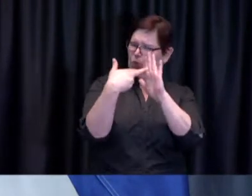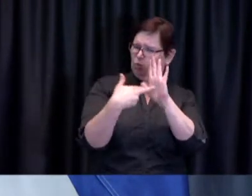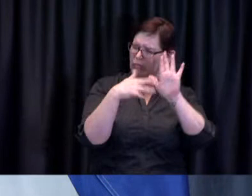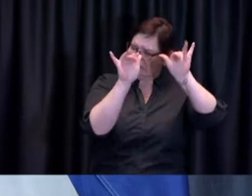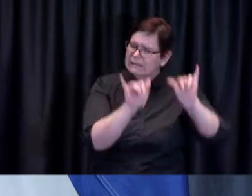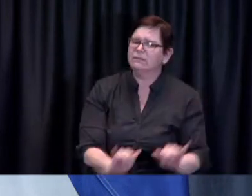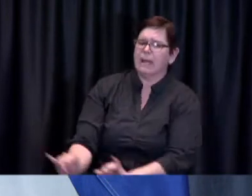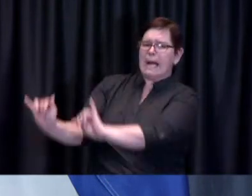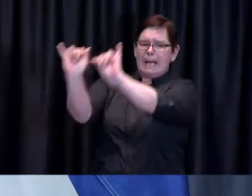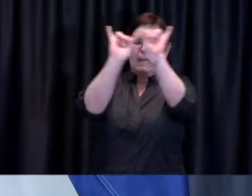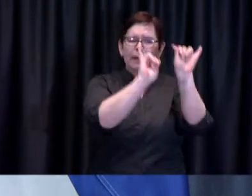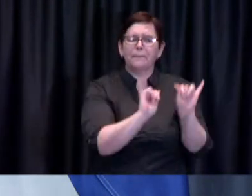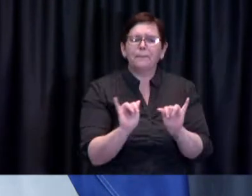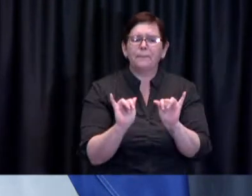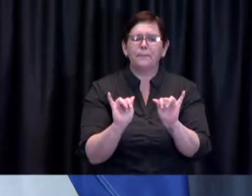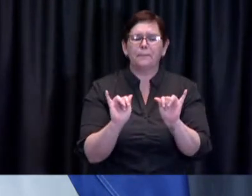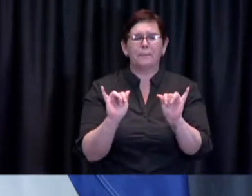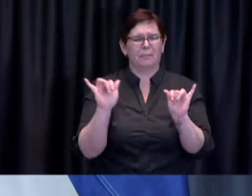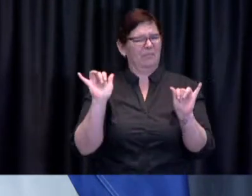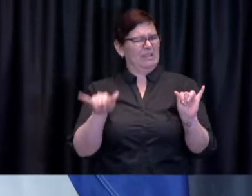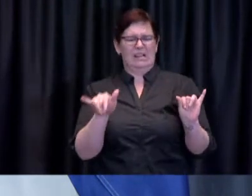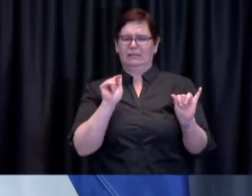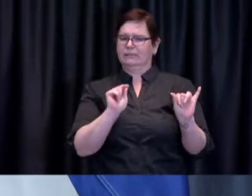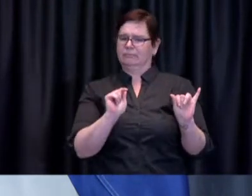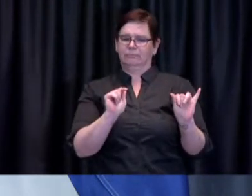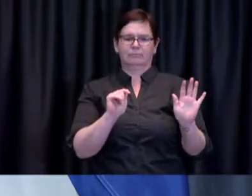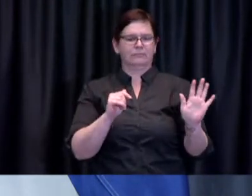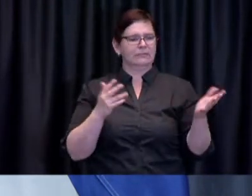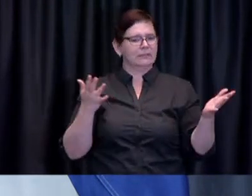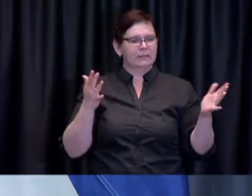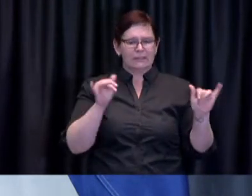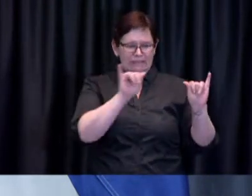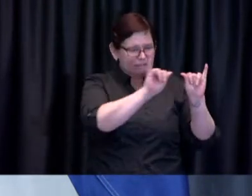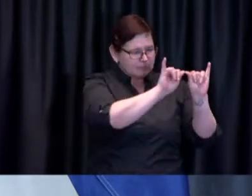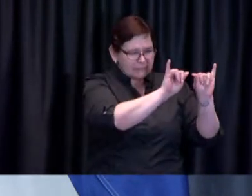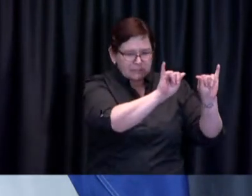are should be applicable to the entire region because it very much operates that way people